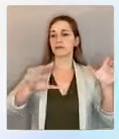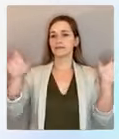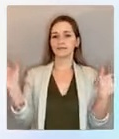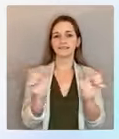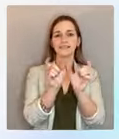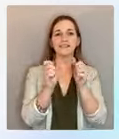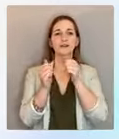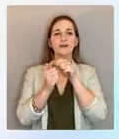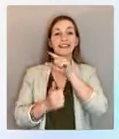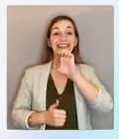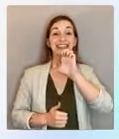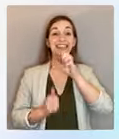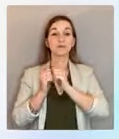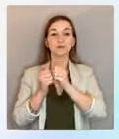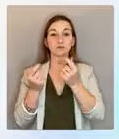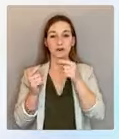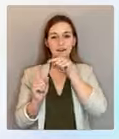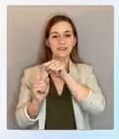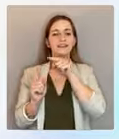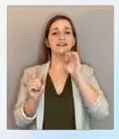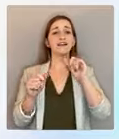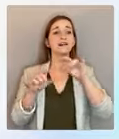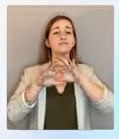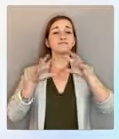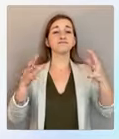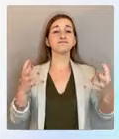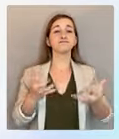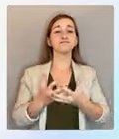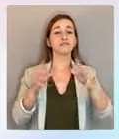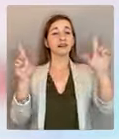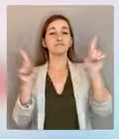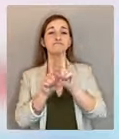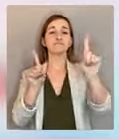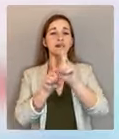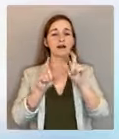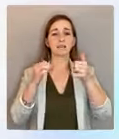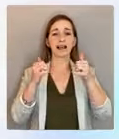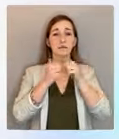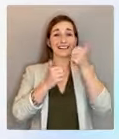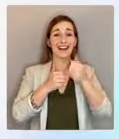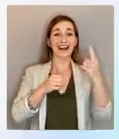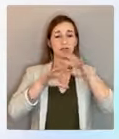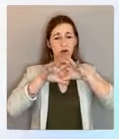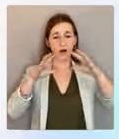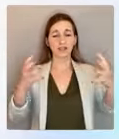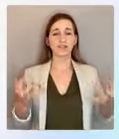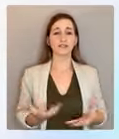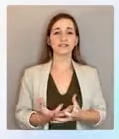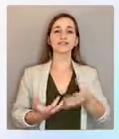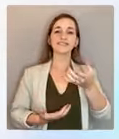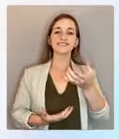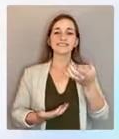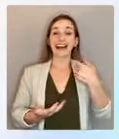with the thing you get from eSports, which is the ability to play with anyone, anywhere in the world, and I think that VR